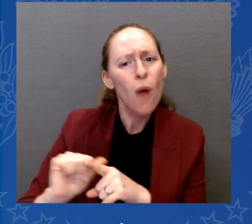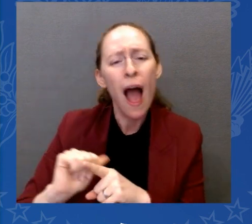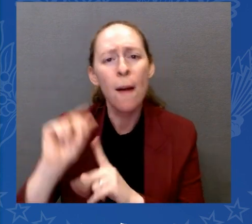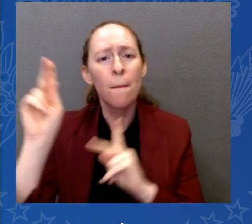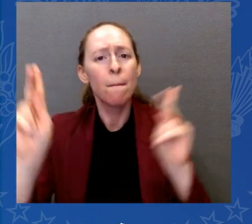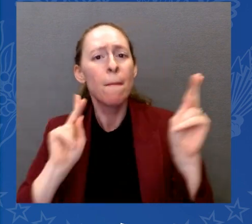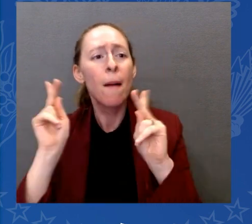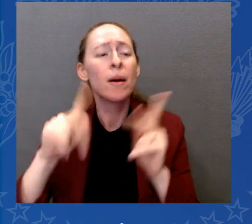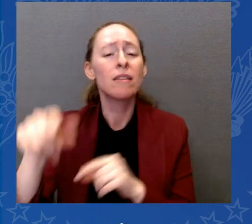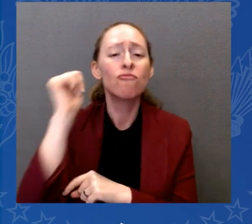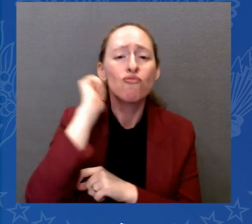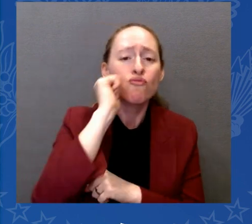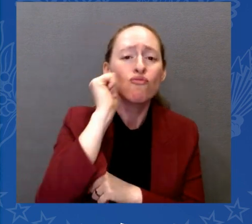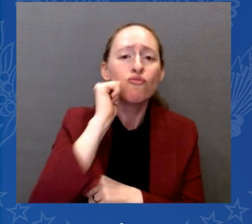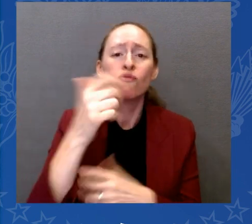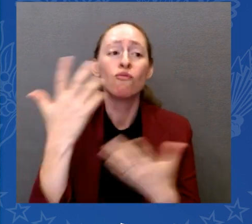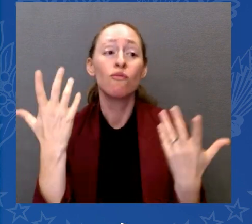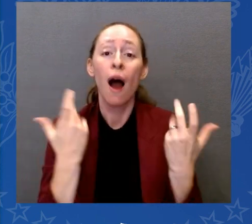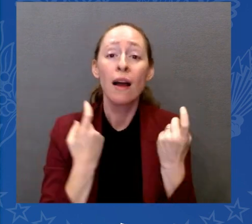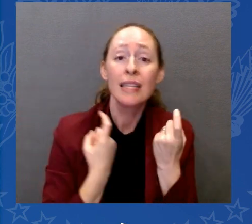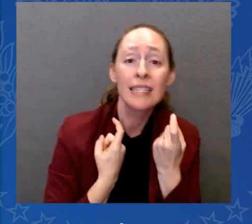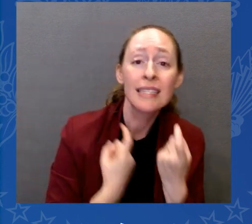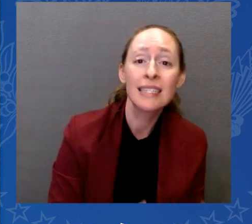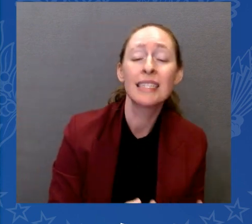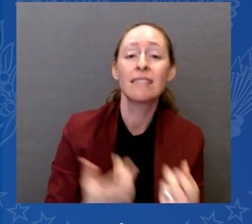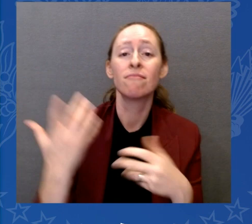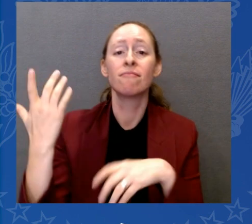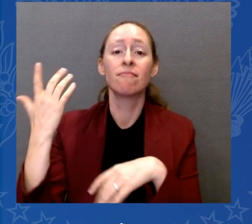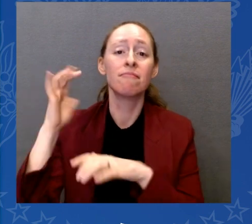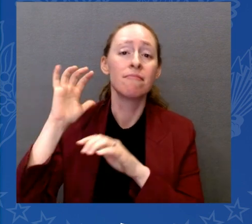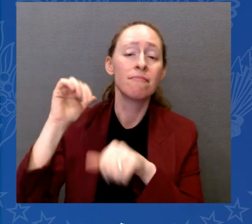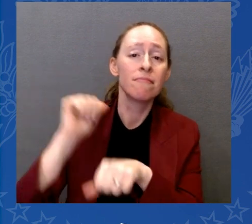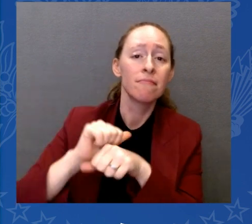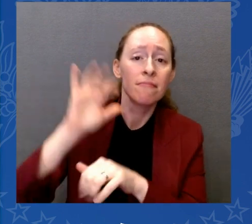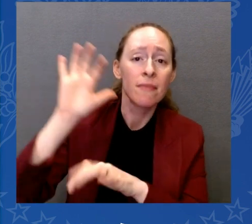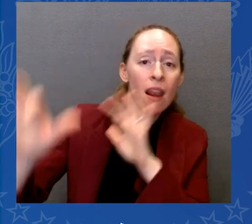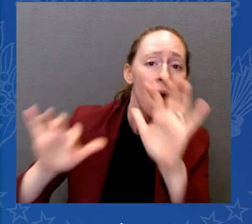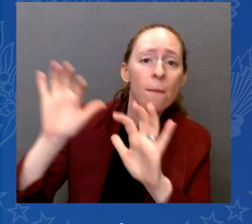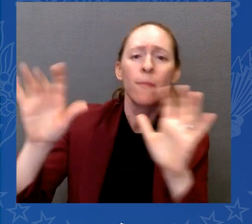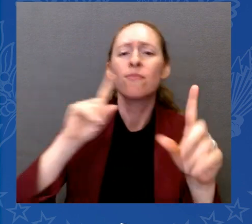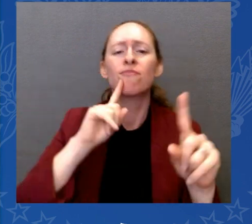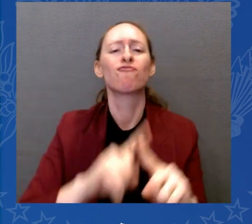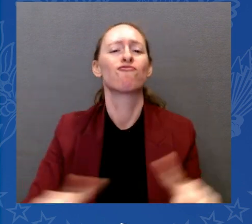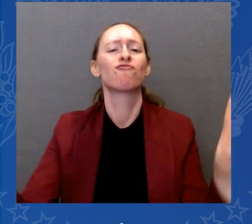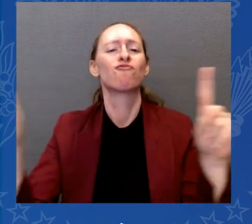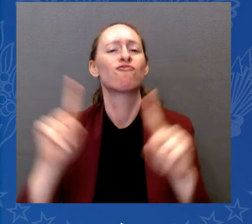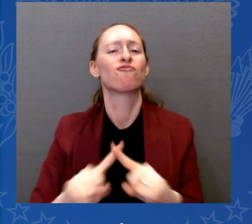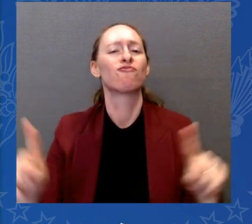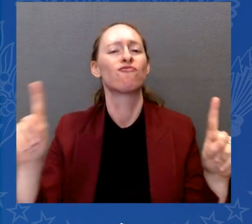[sic] -- and serenity in ways that only nature can do. Other veterans returned to build world-famous ski resorts,